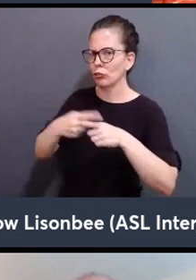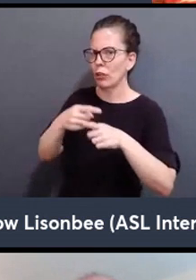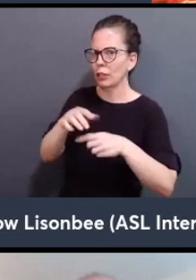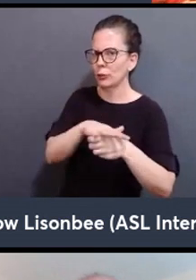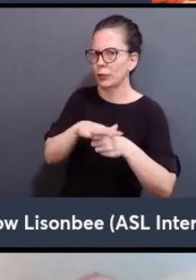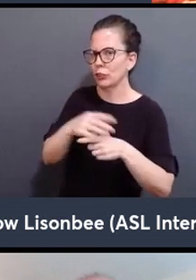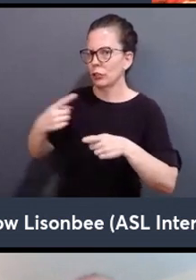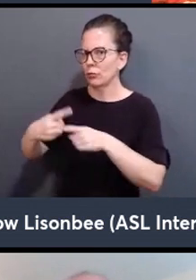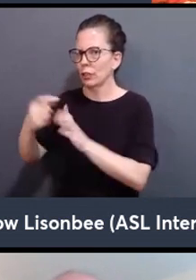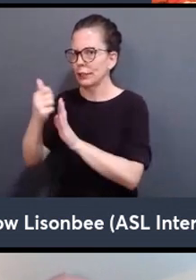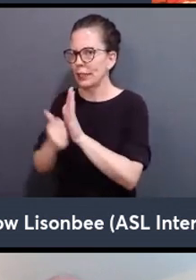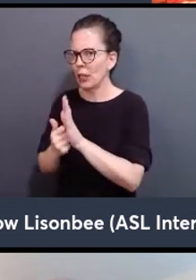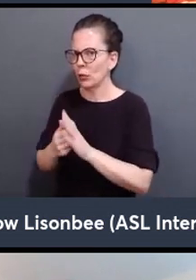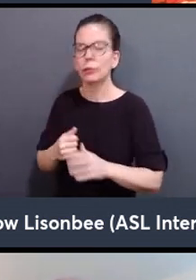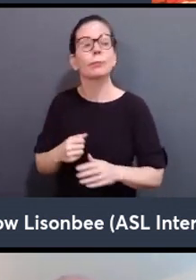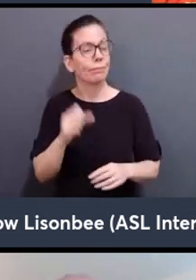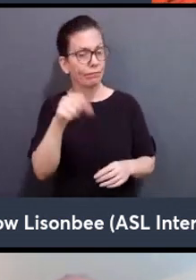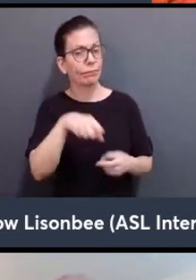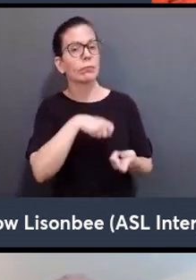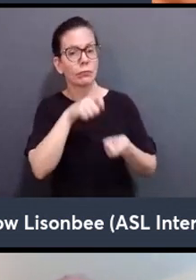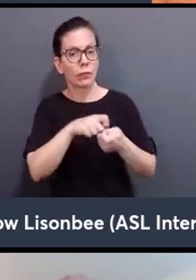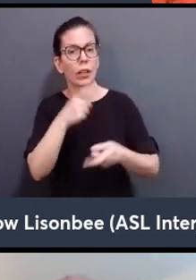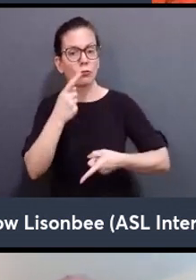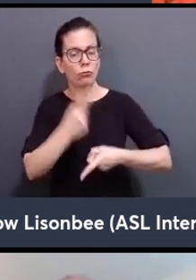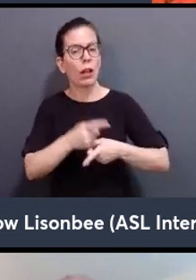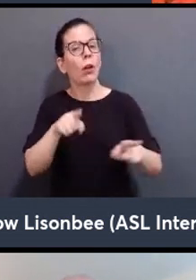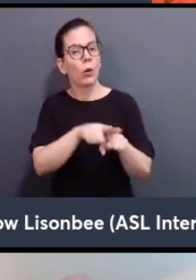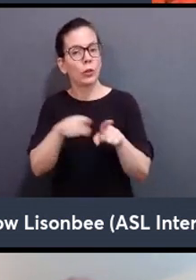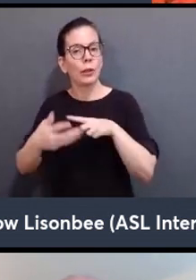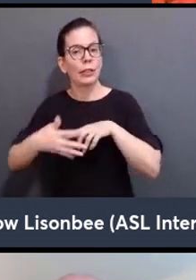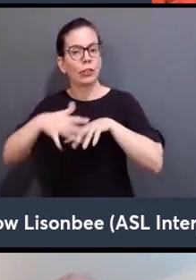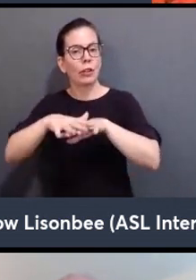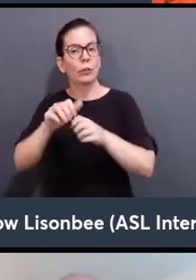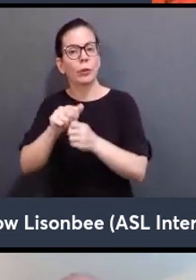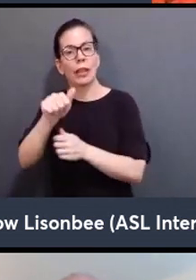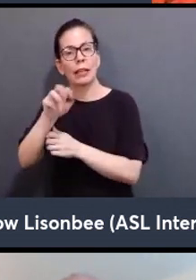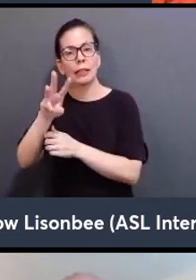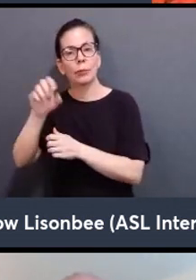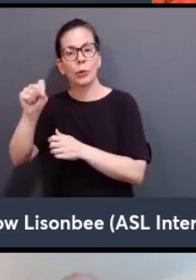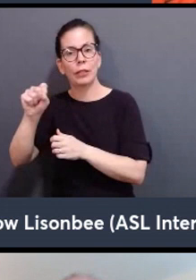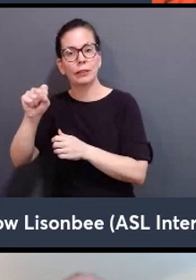Yes, exactly, and the CICD also has the integration with AWS called Pipeline